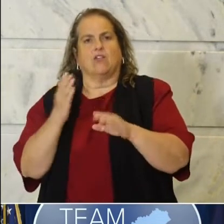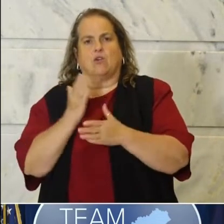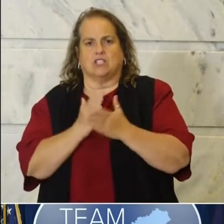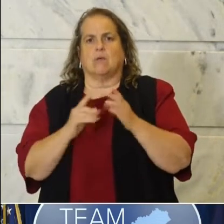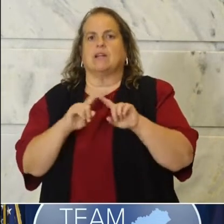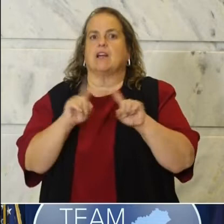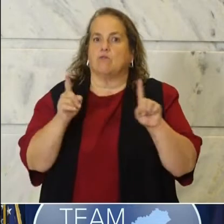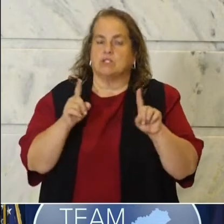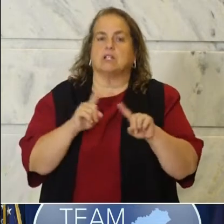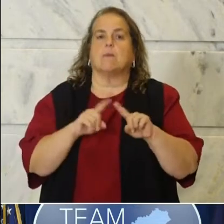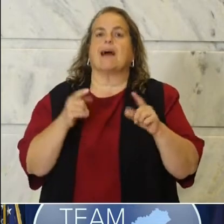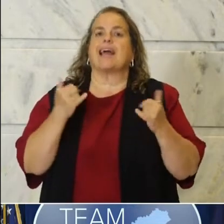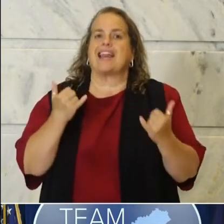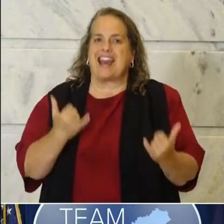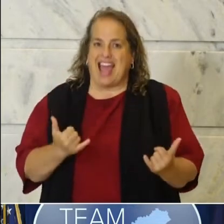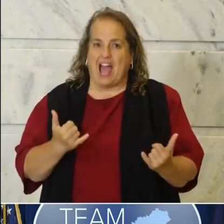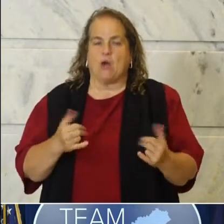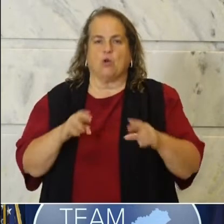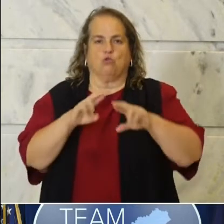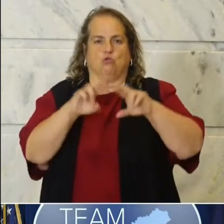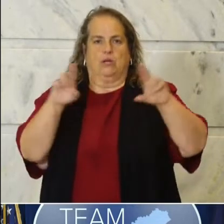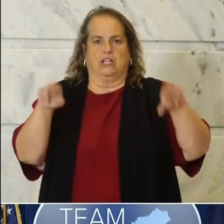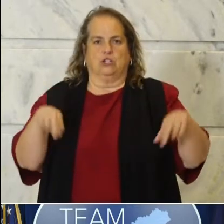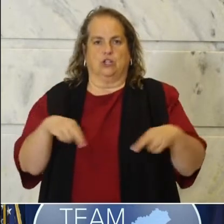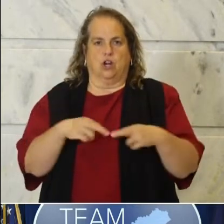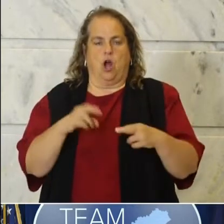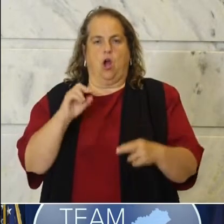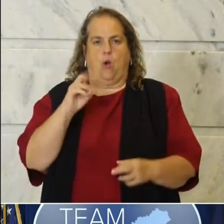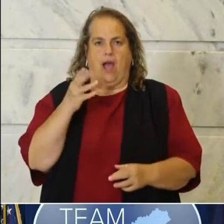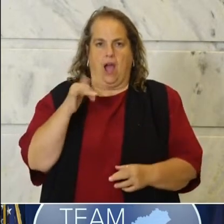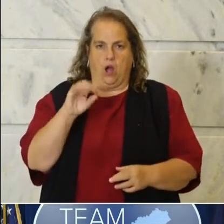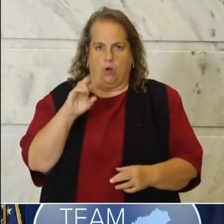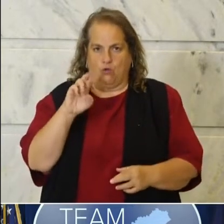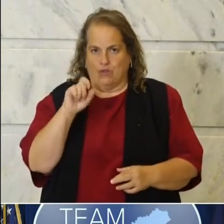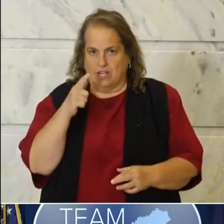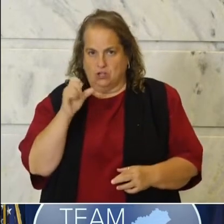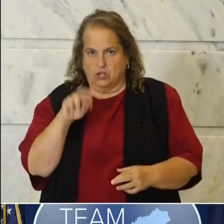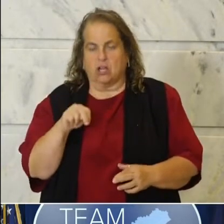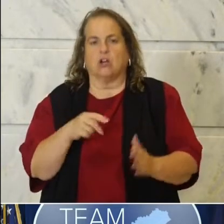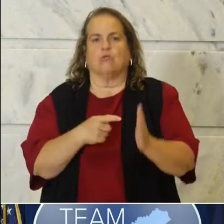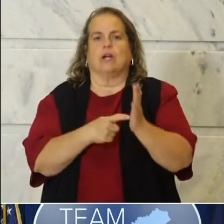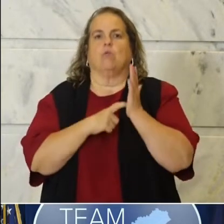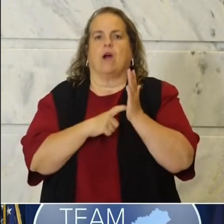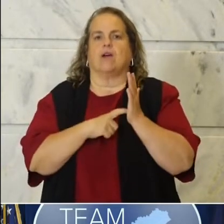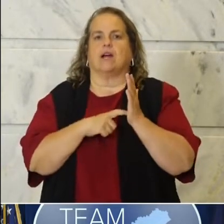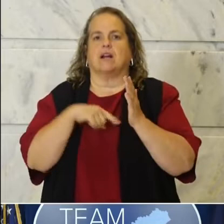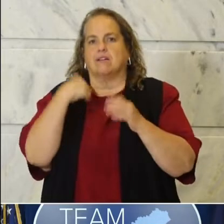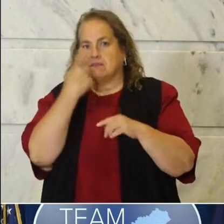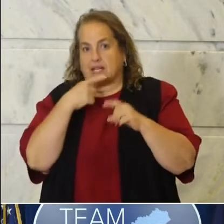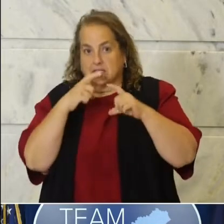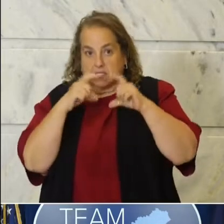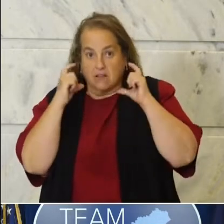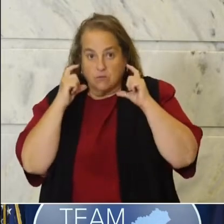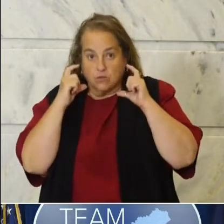this now region Ohio region requiring facial covering should help all of us,